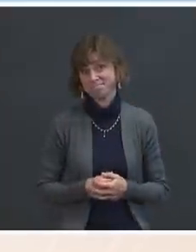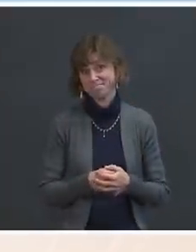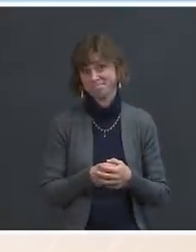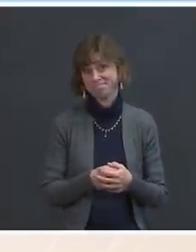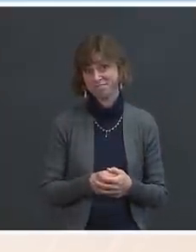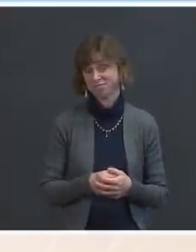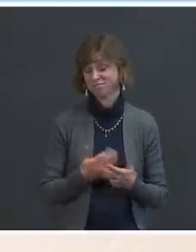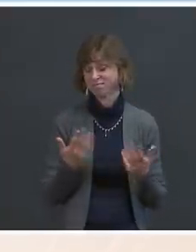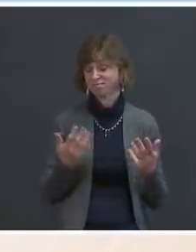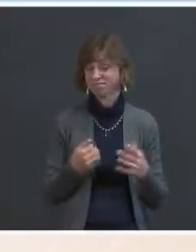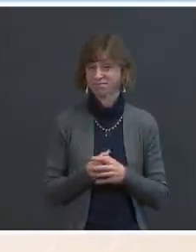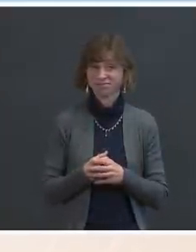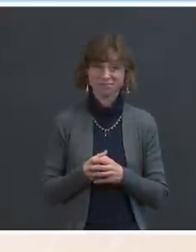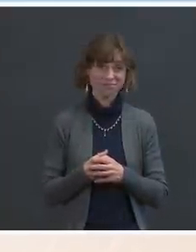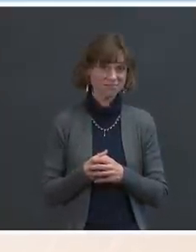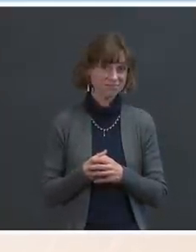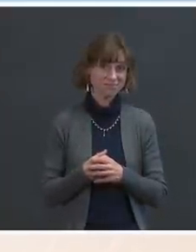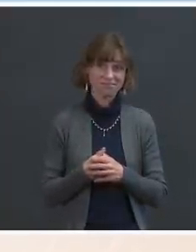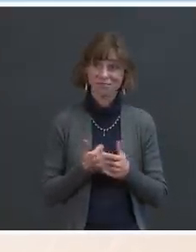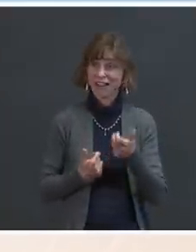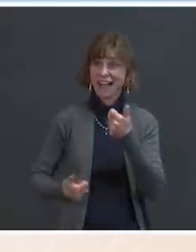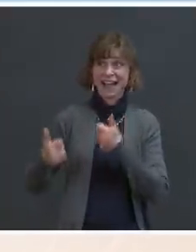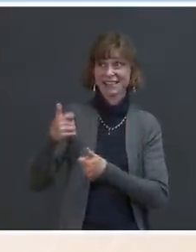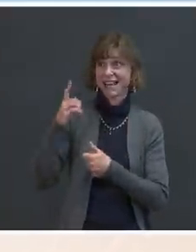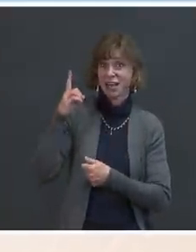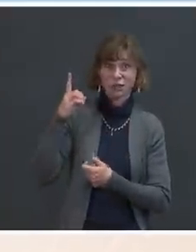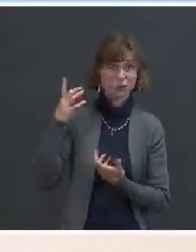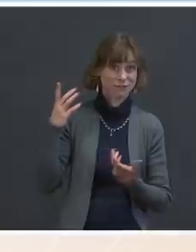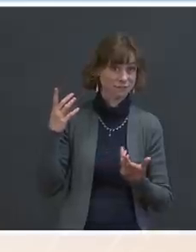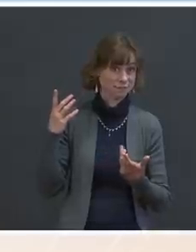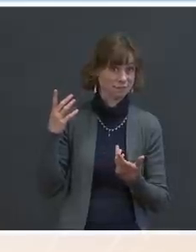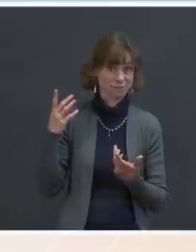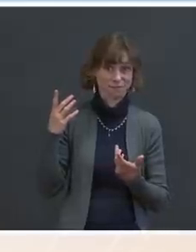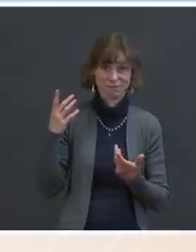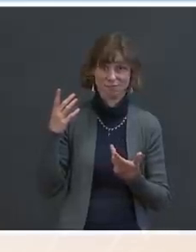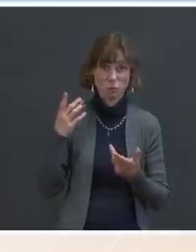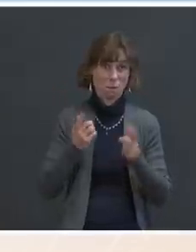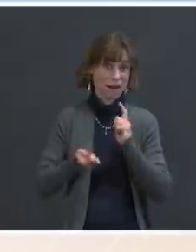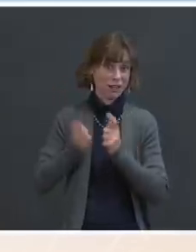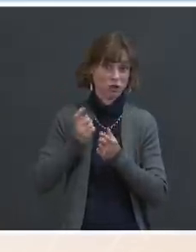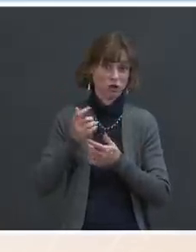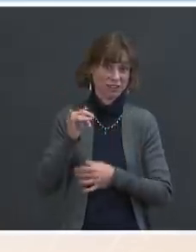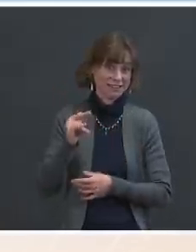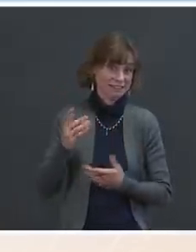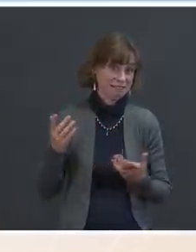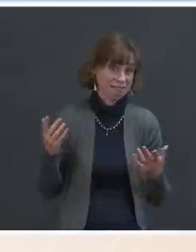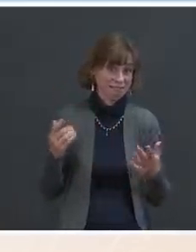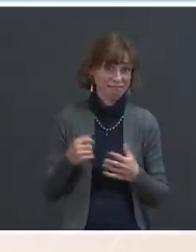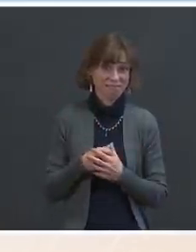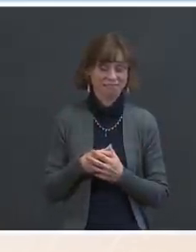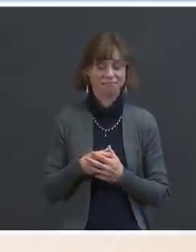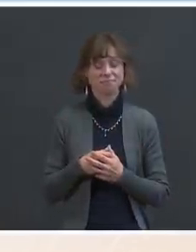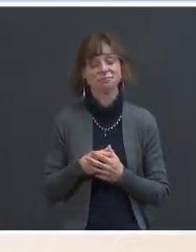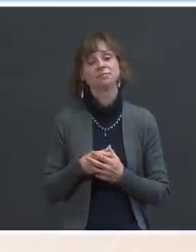You know, an executive branch can always, you know, adjust things like that. I also think it's really important to understand --